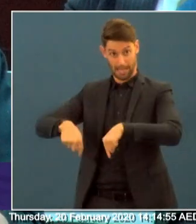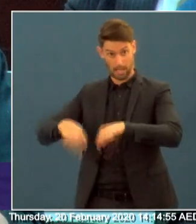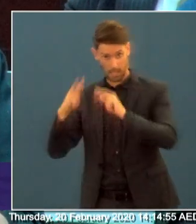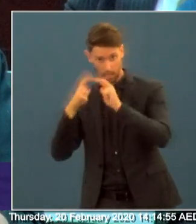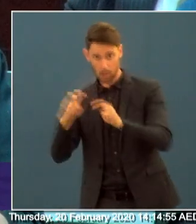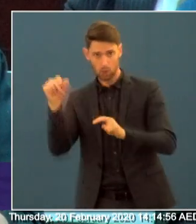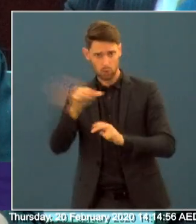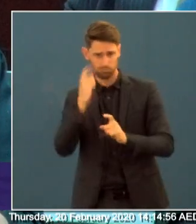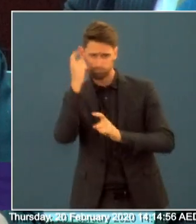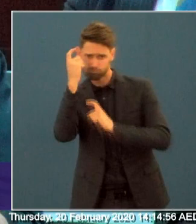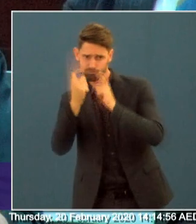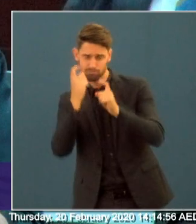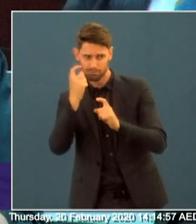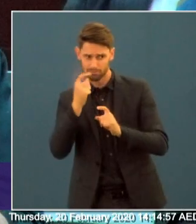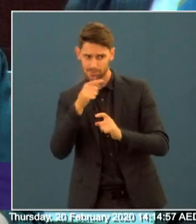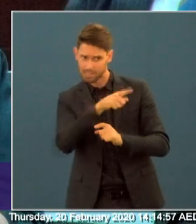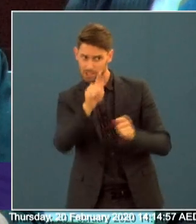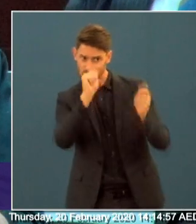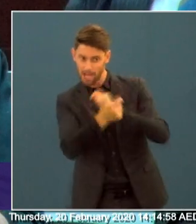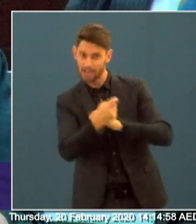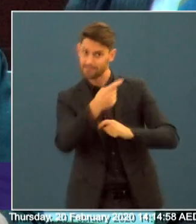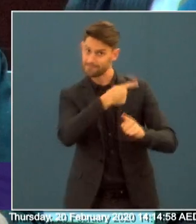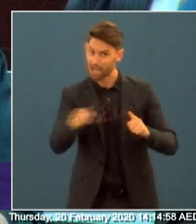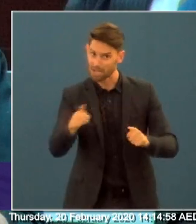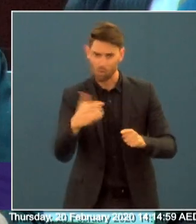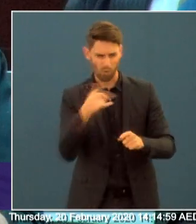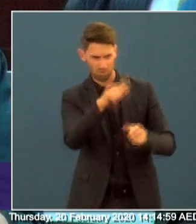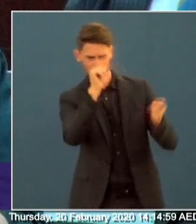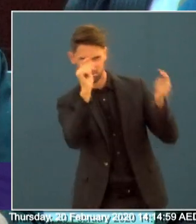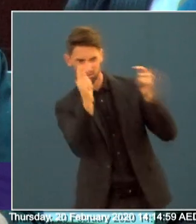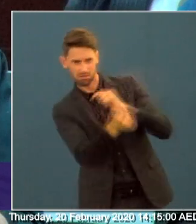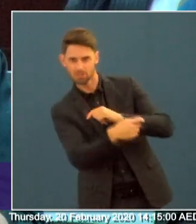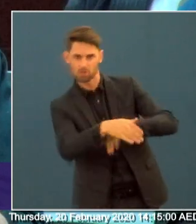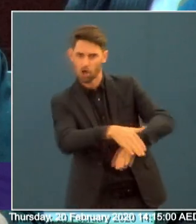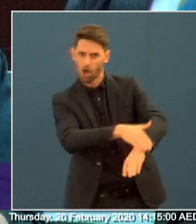such as timeline process and examining the basis for funding,